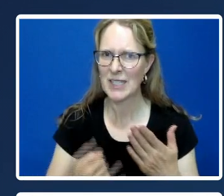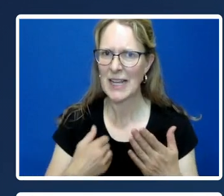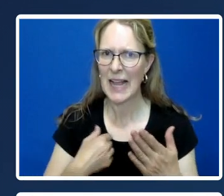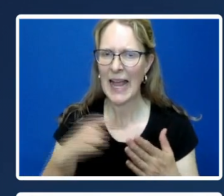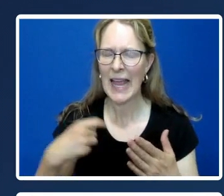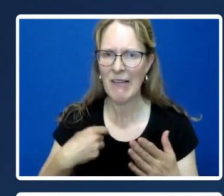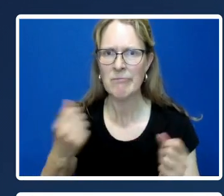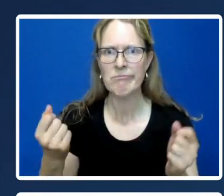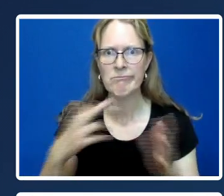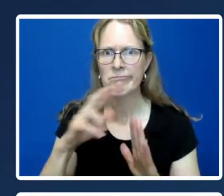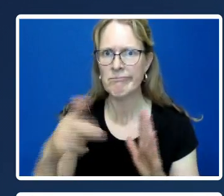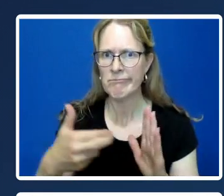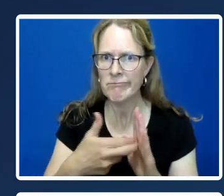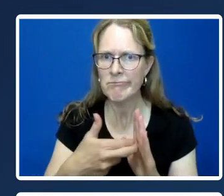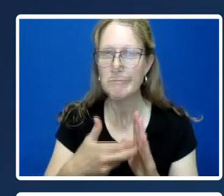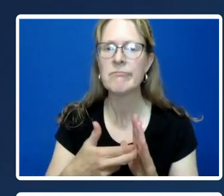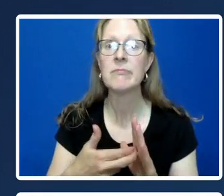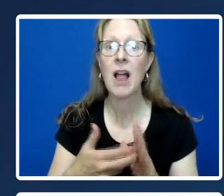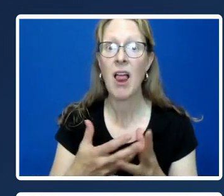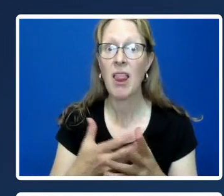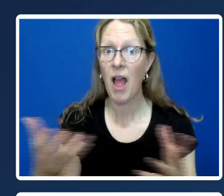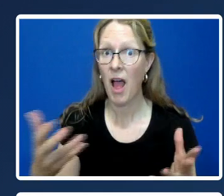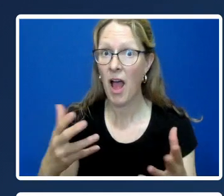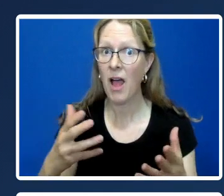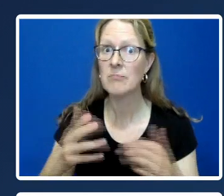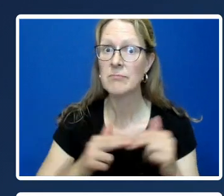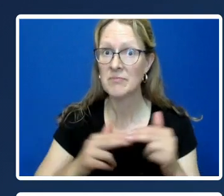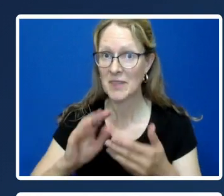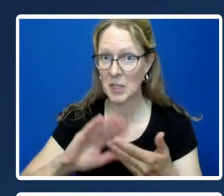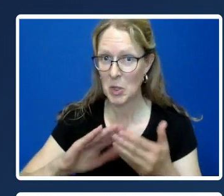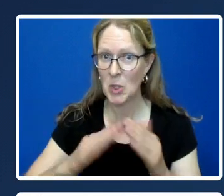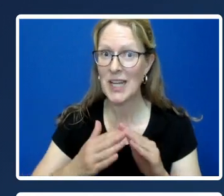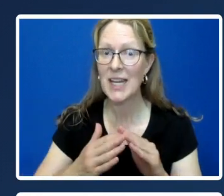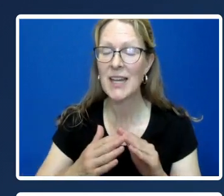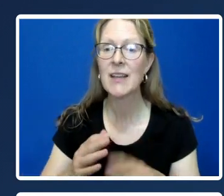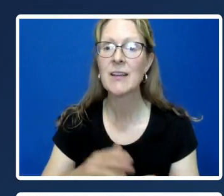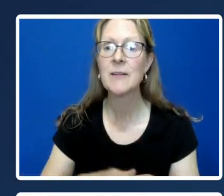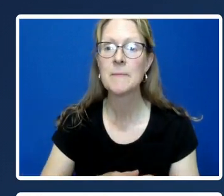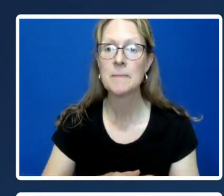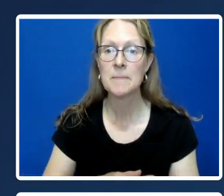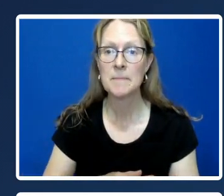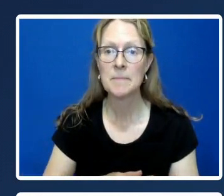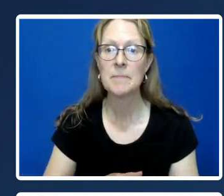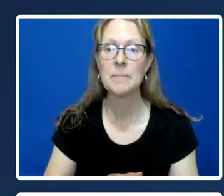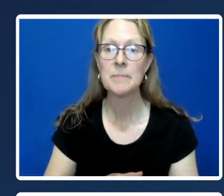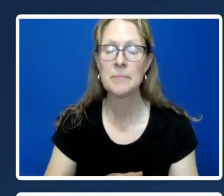a lot of it was community building, as I mentioned, but also was facilitating.